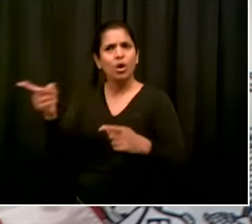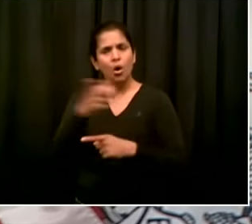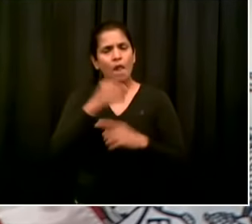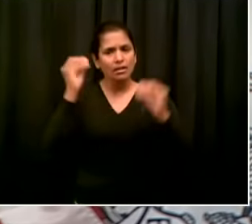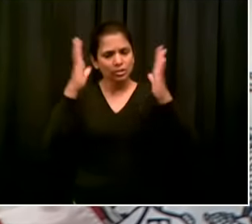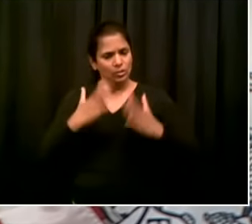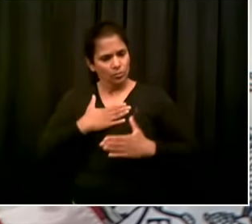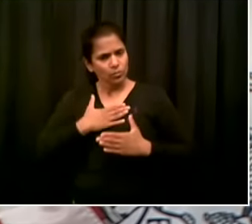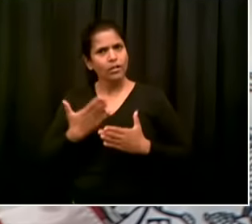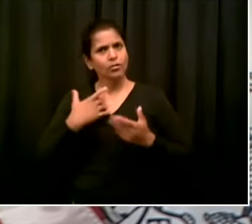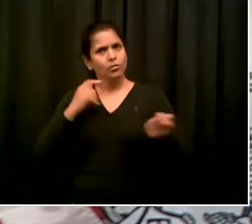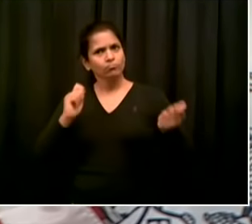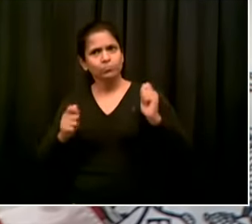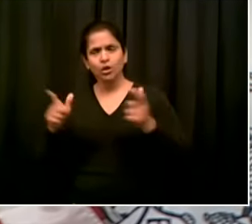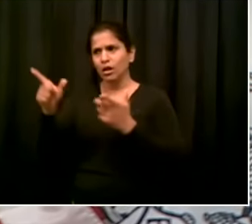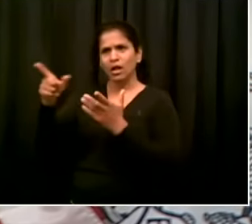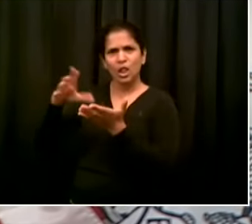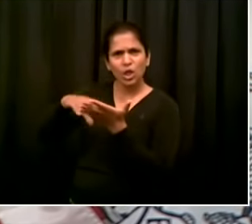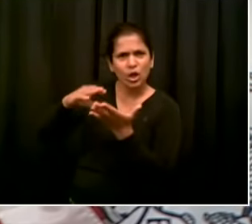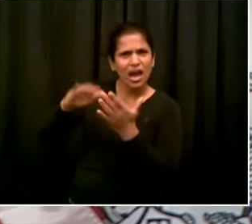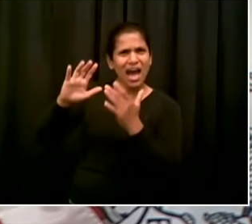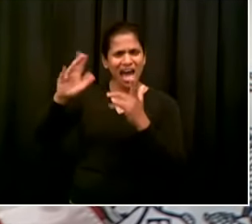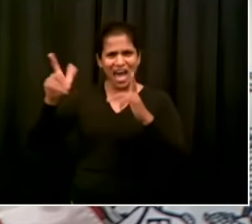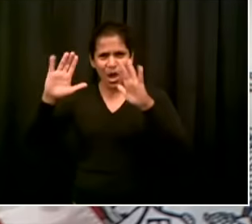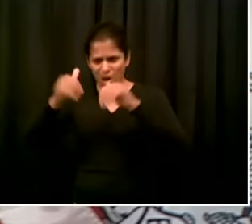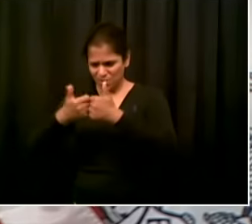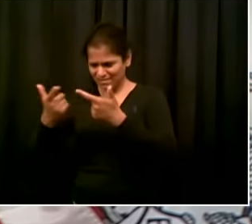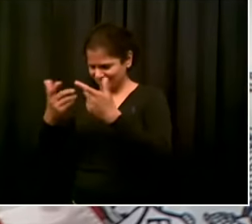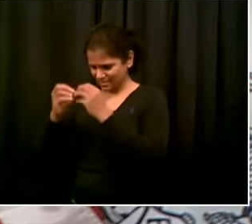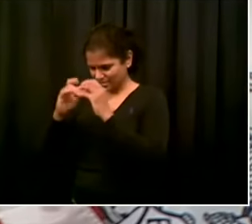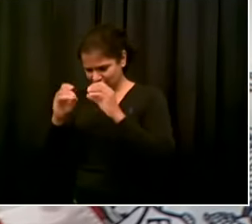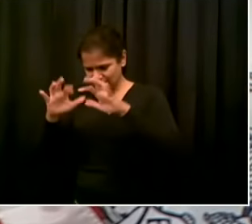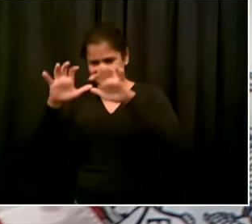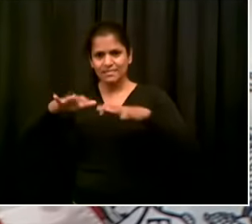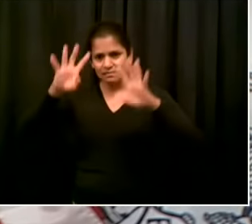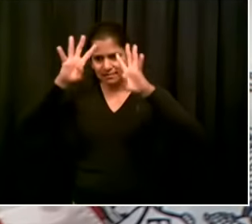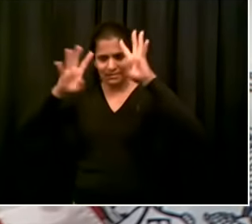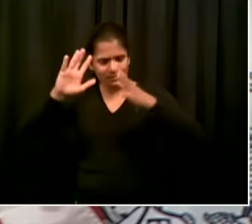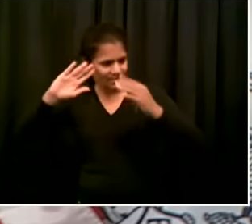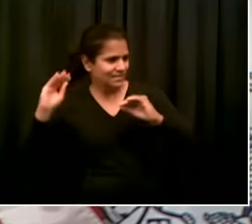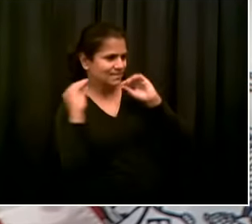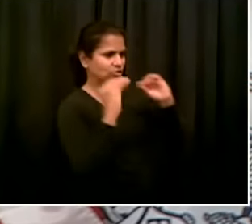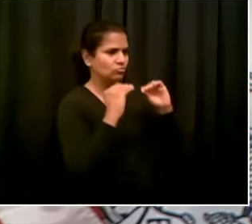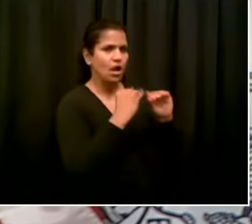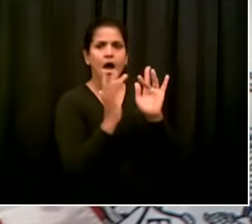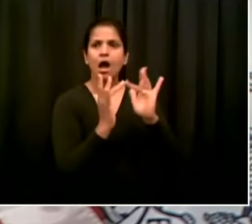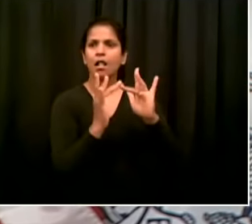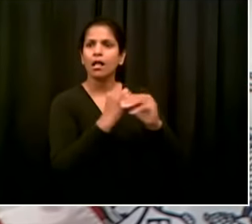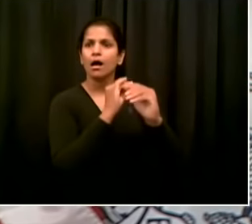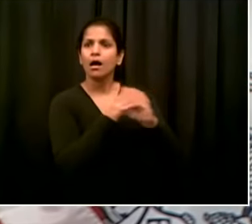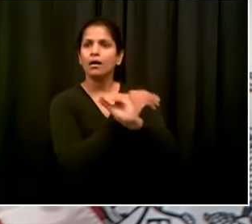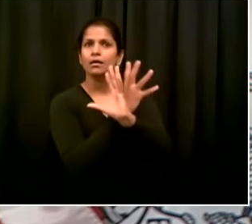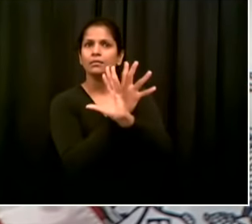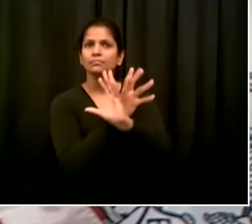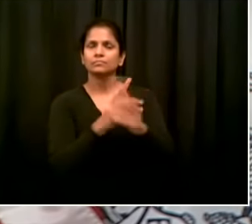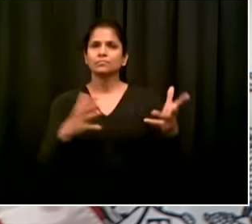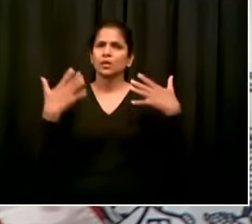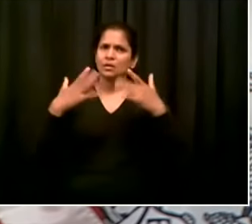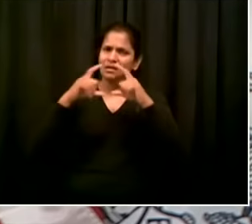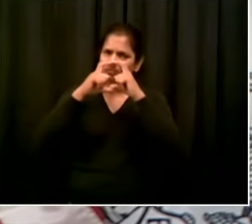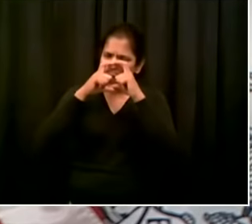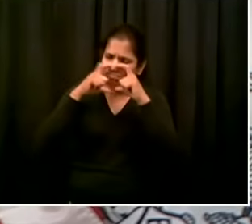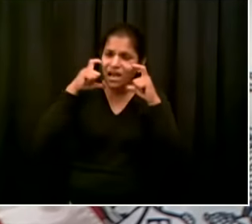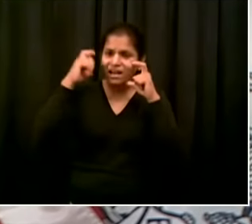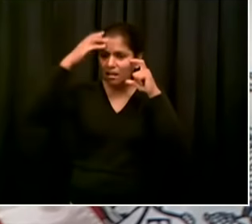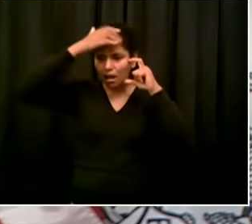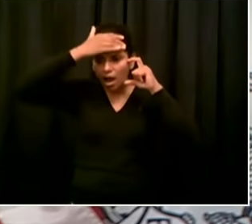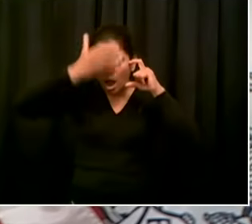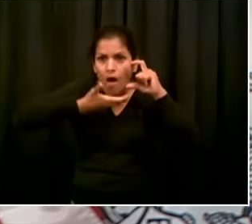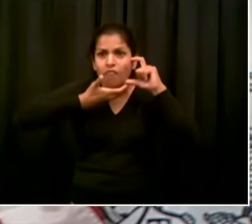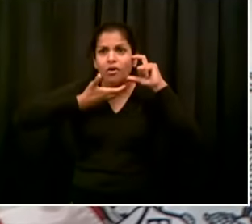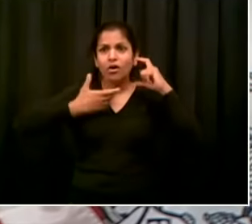THERE ARE SEVEN